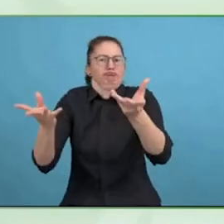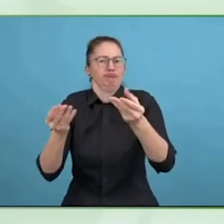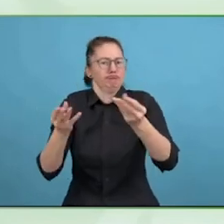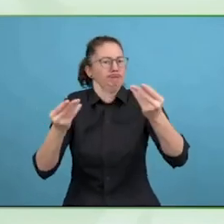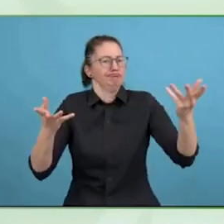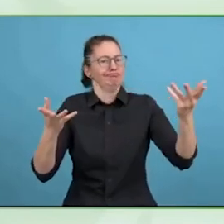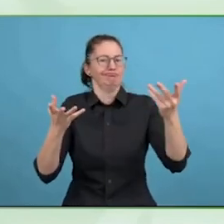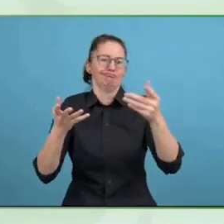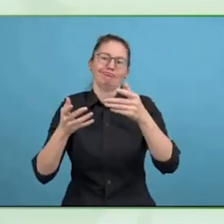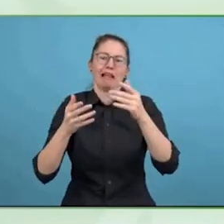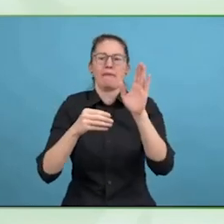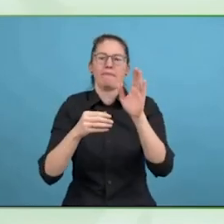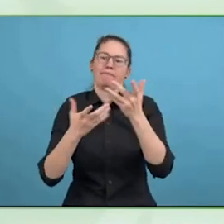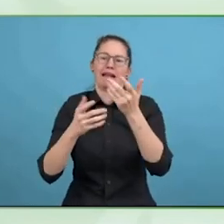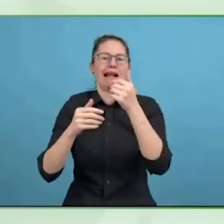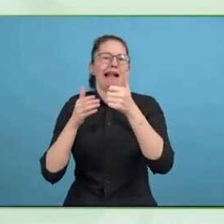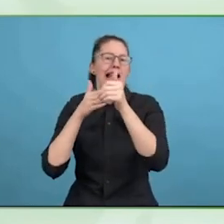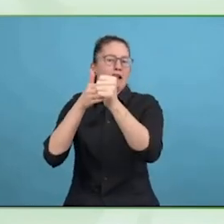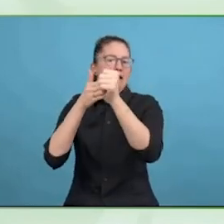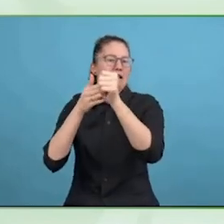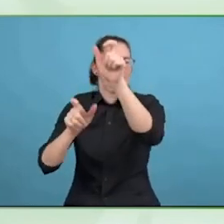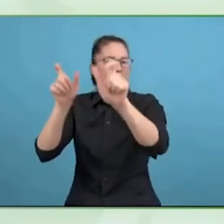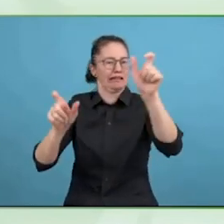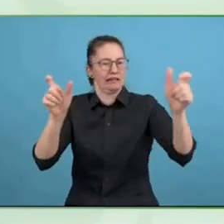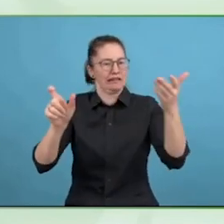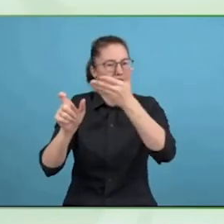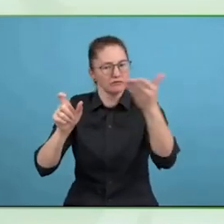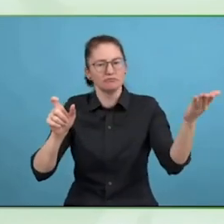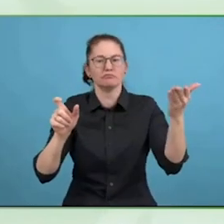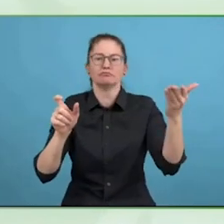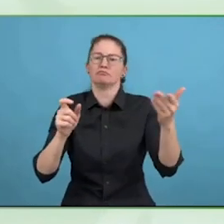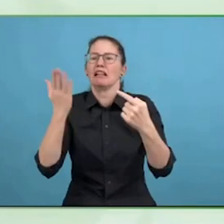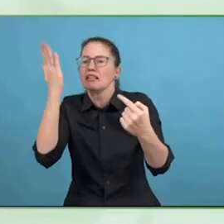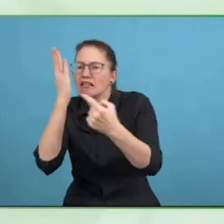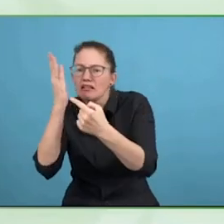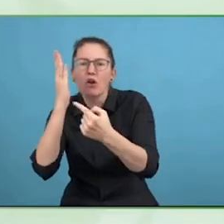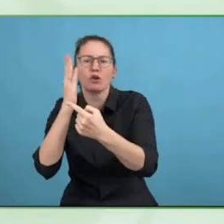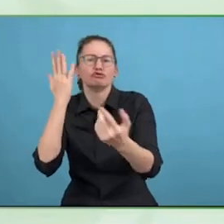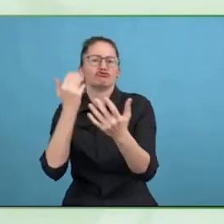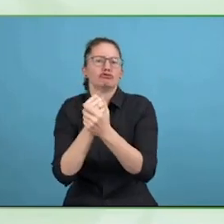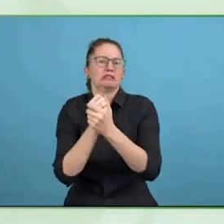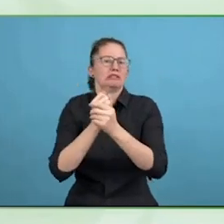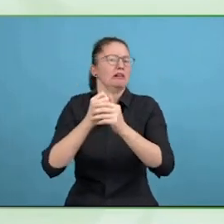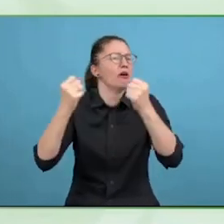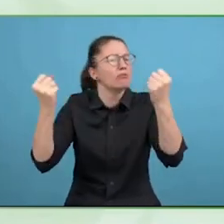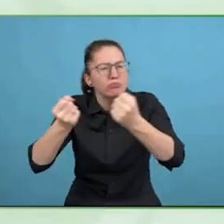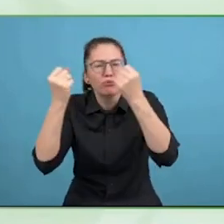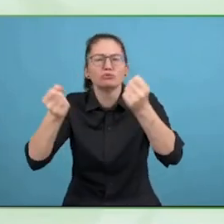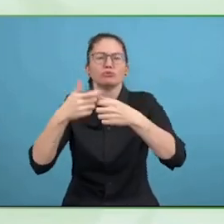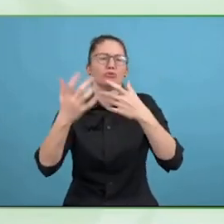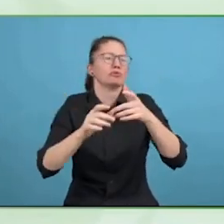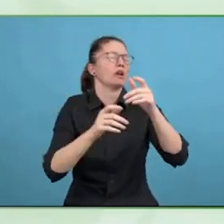So the tool as it stands now has 47 questions divided into four